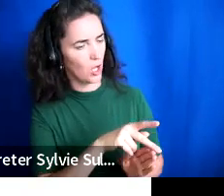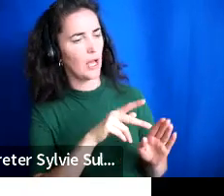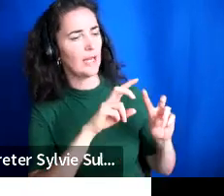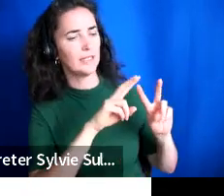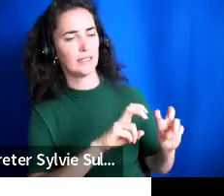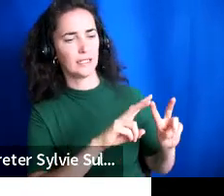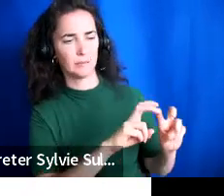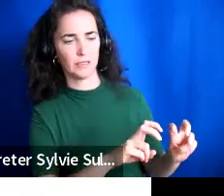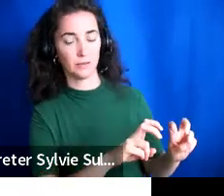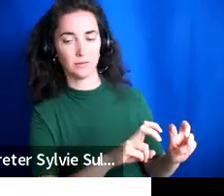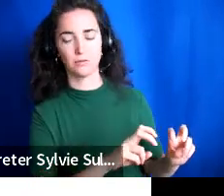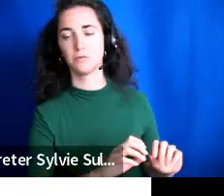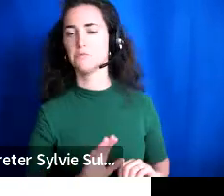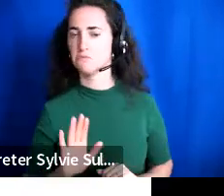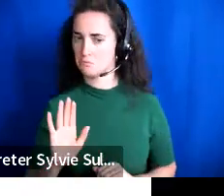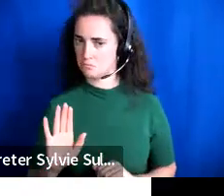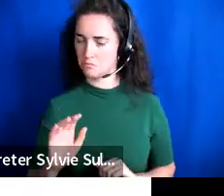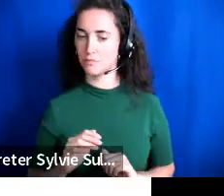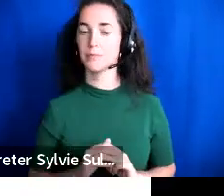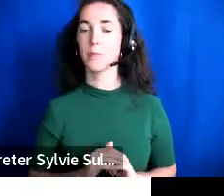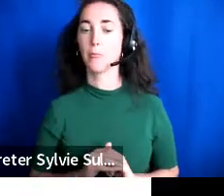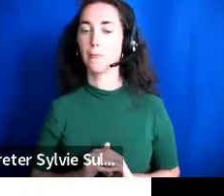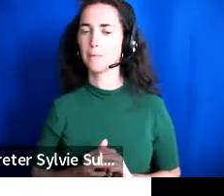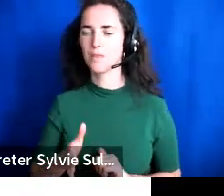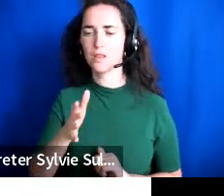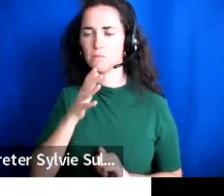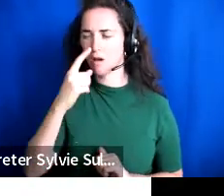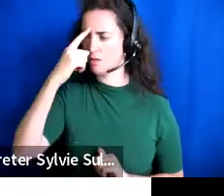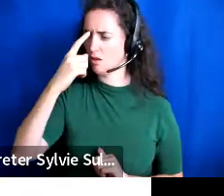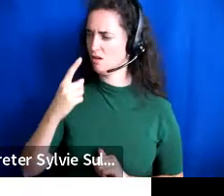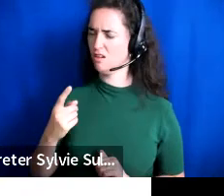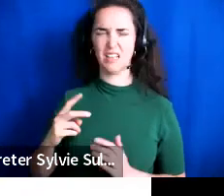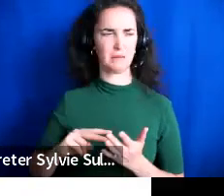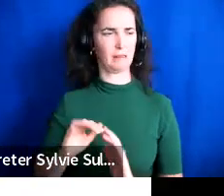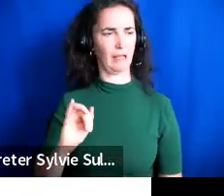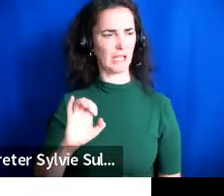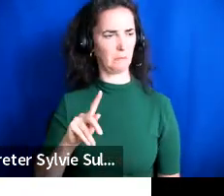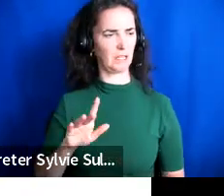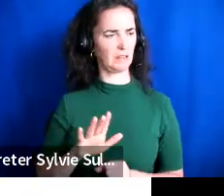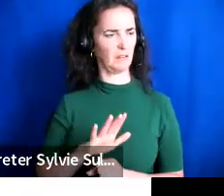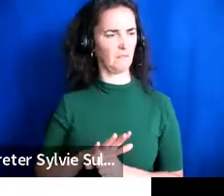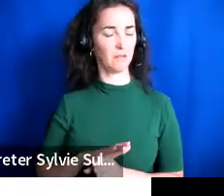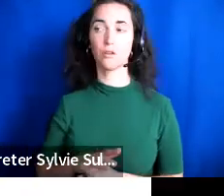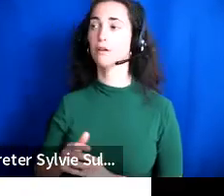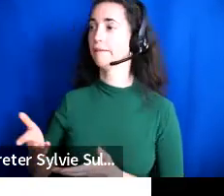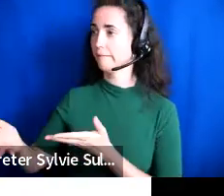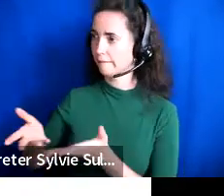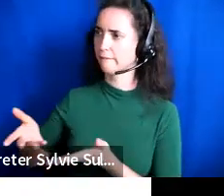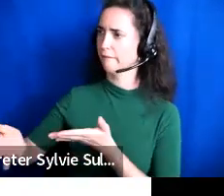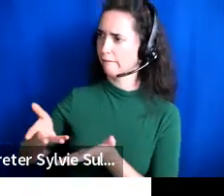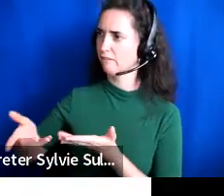Now she thought that, she said I thought it was just the iep, and then it kind of went back and forth and had talked to different people.